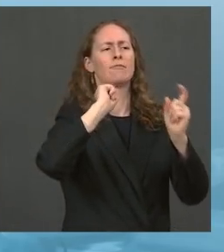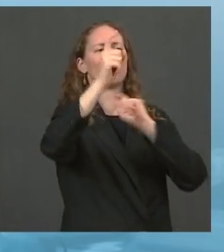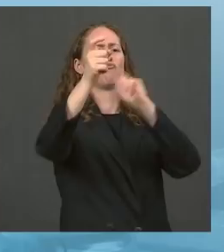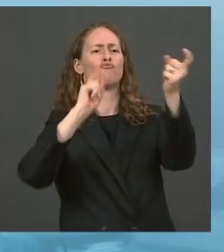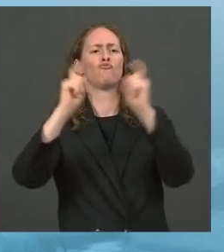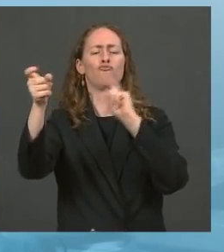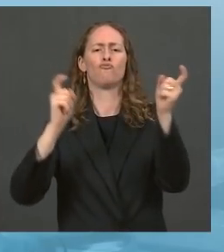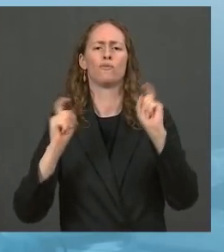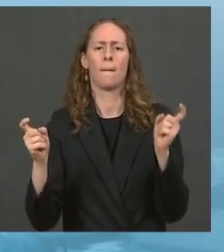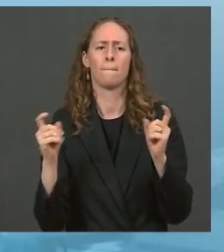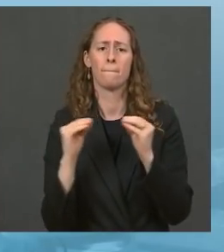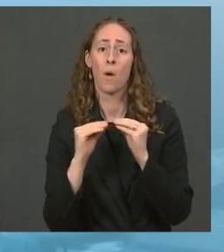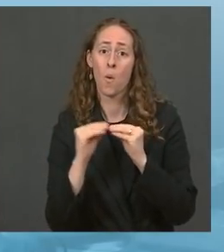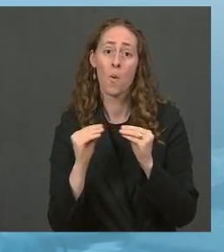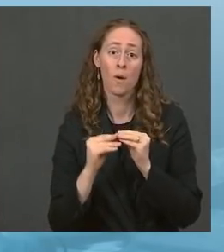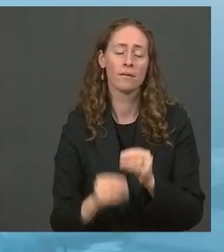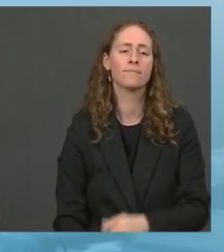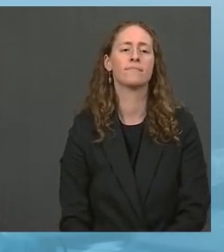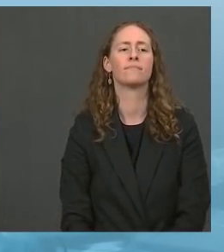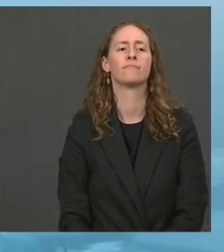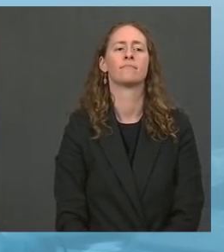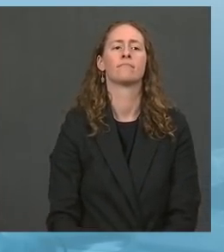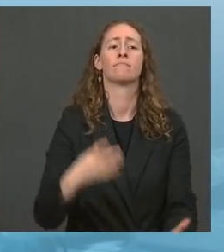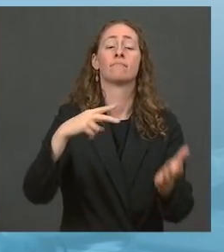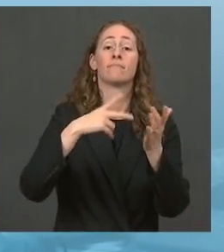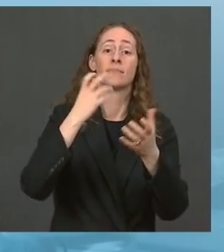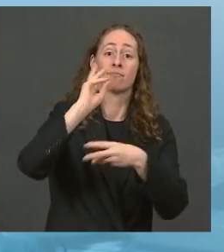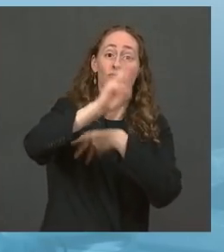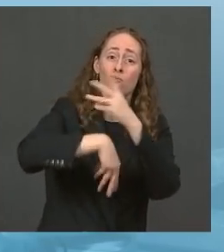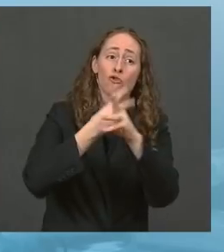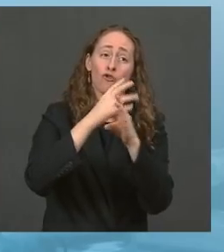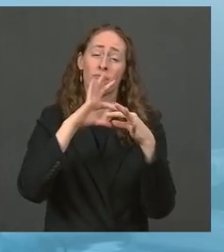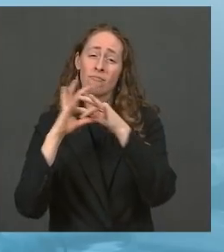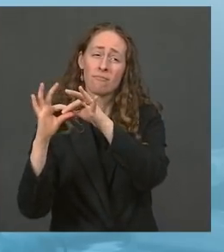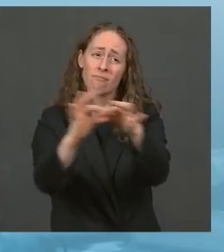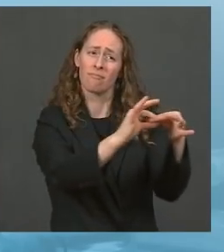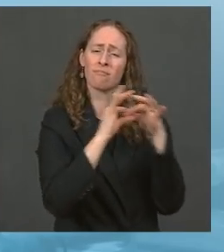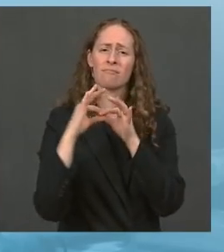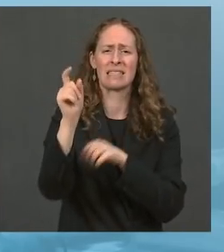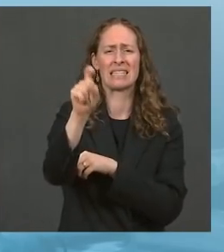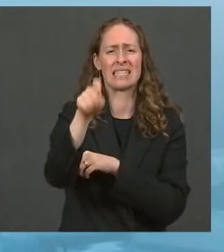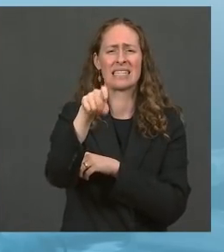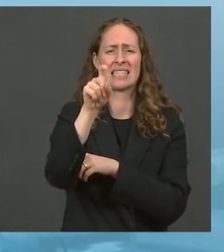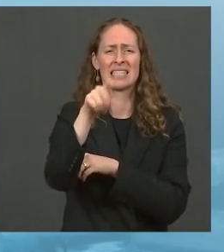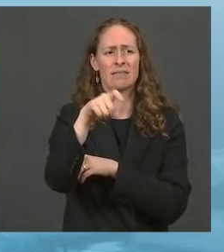we should unite around the world on a few principles: that we commit to donating, not selling --